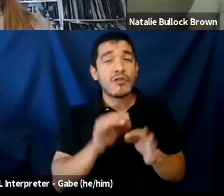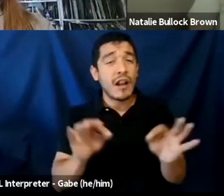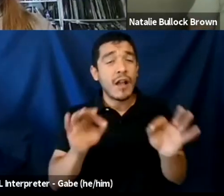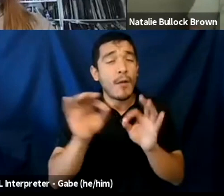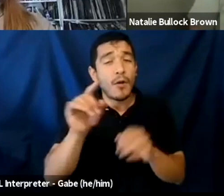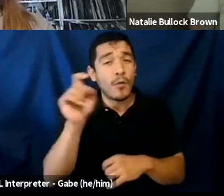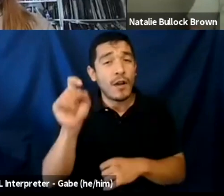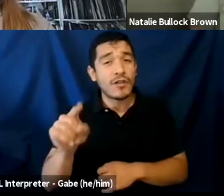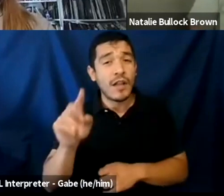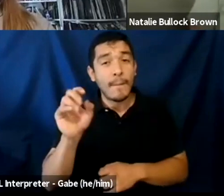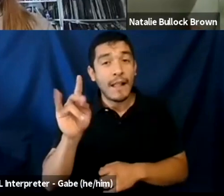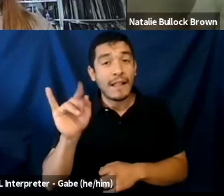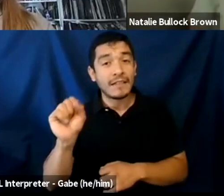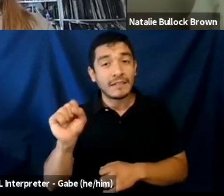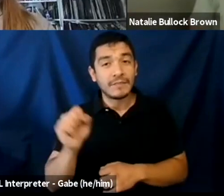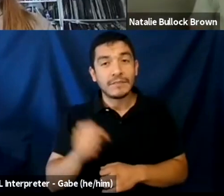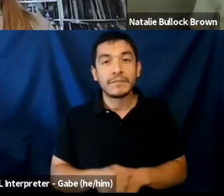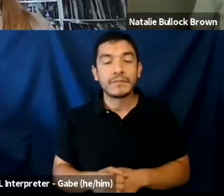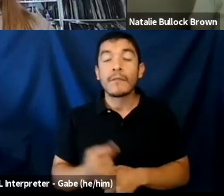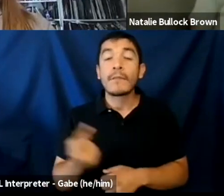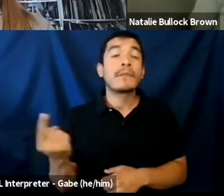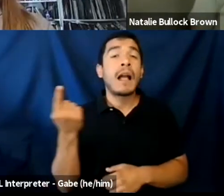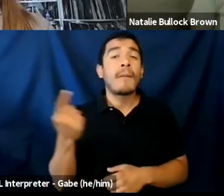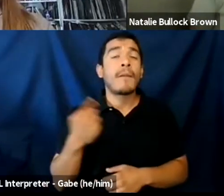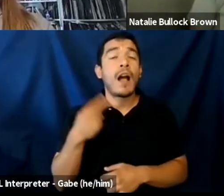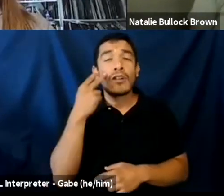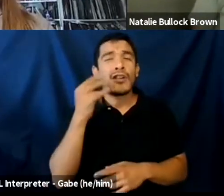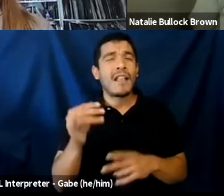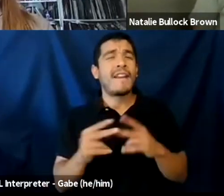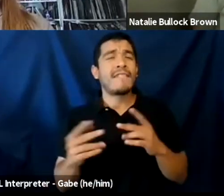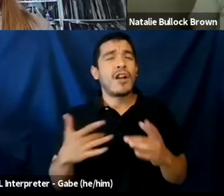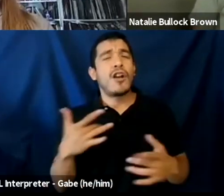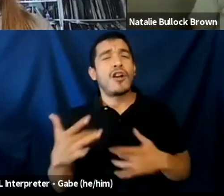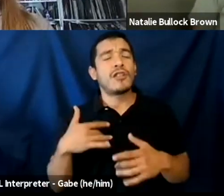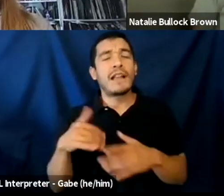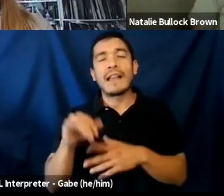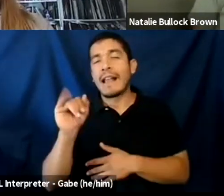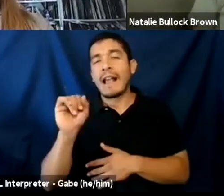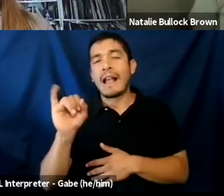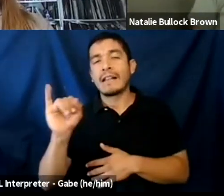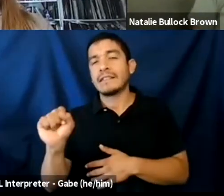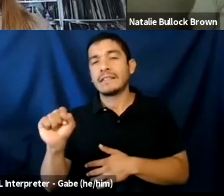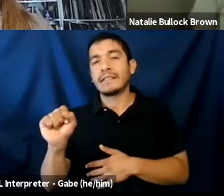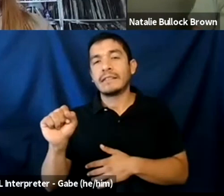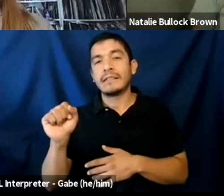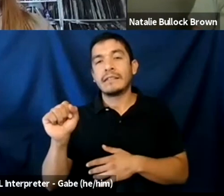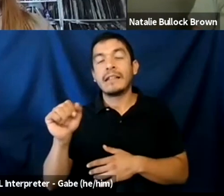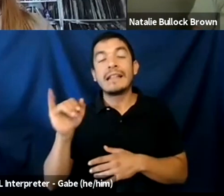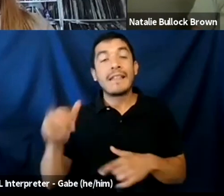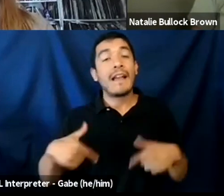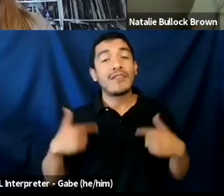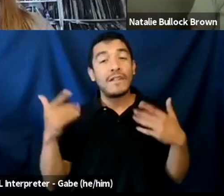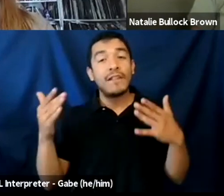Something that I saw that that was very concerning in the ISIS context was, and the Yazidi survivors is that,